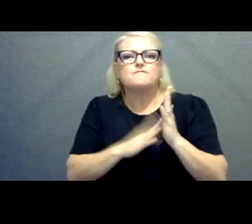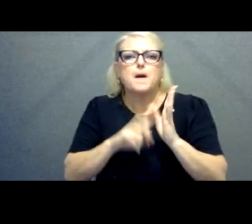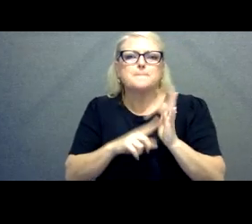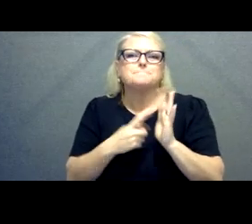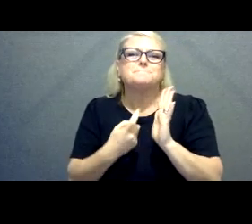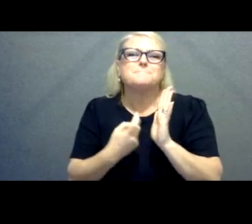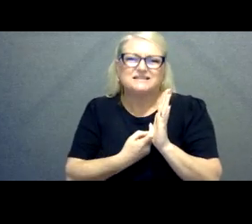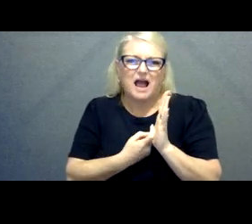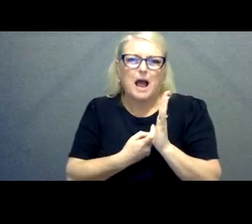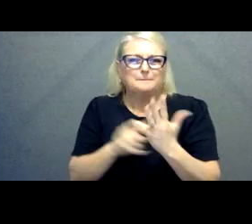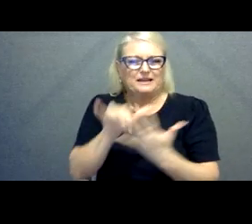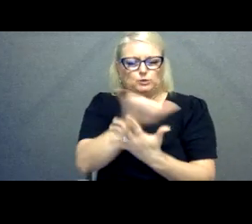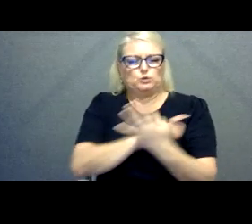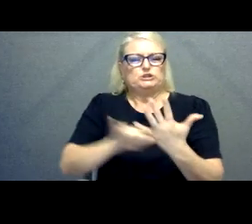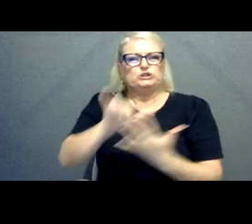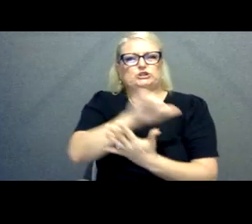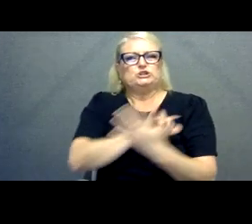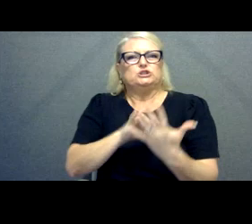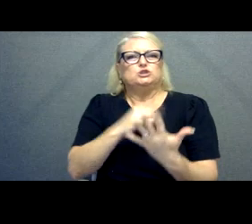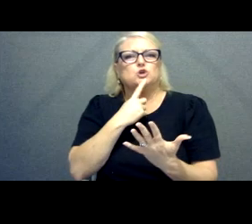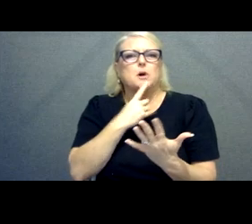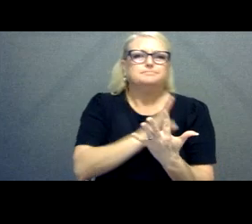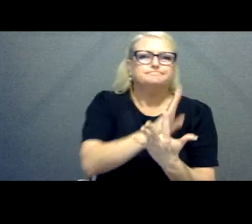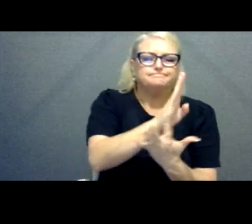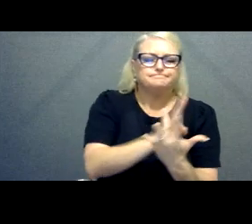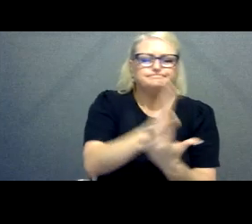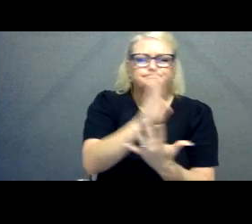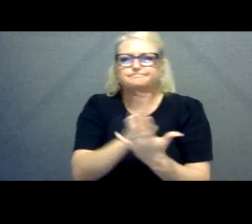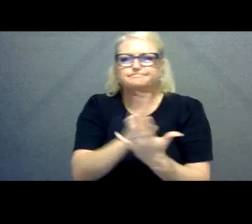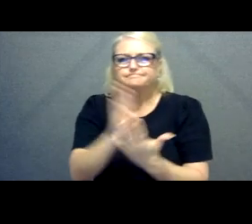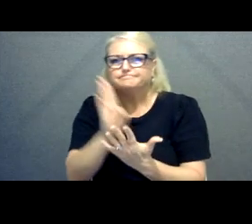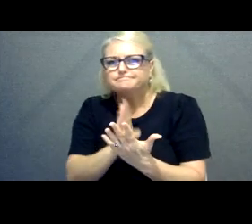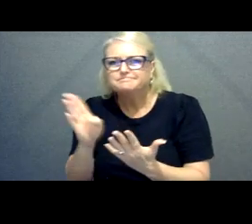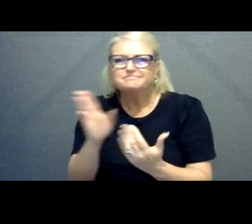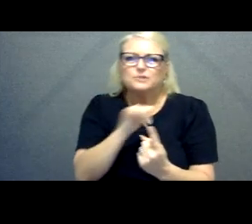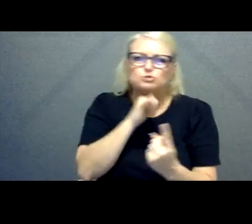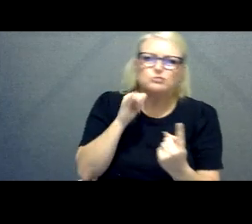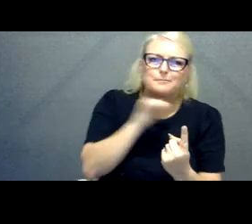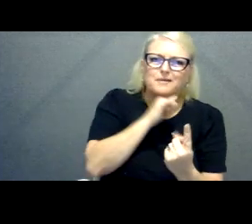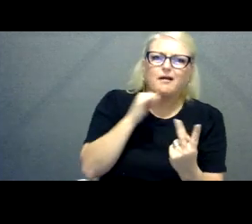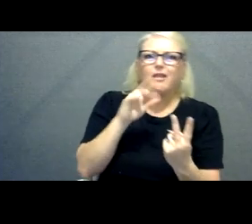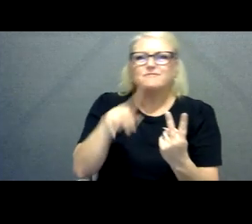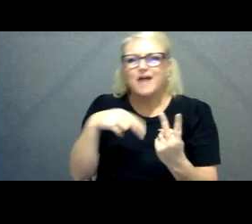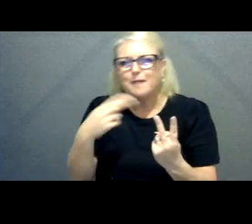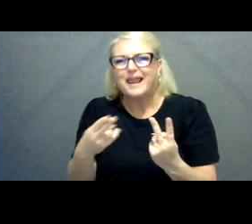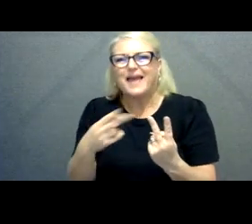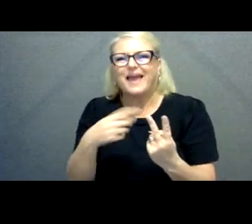general conversation about our test but each one is is different so I do encourage you to have